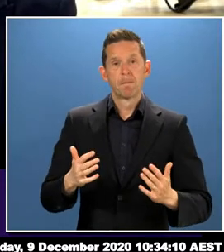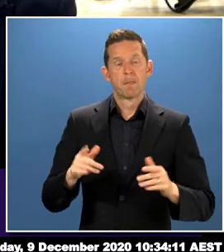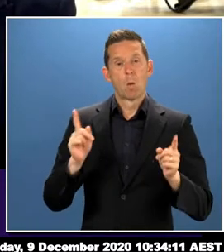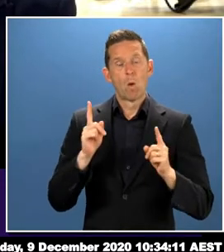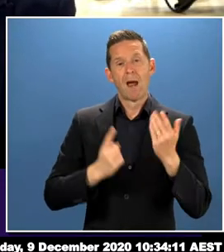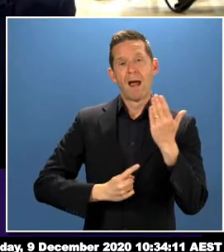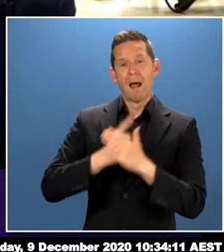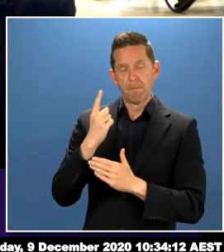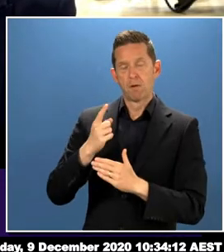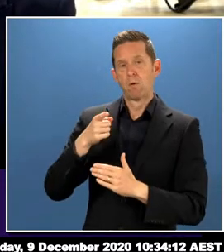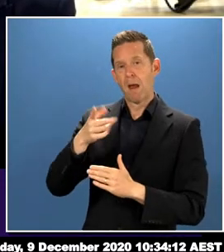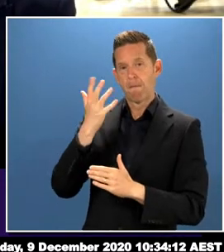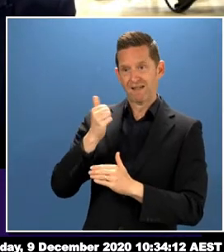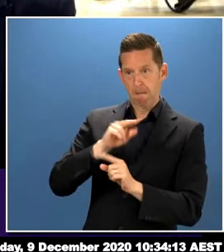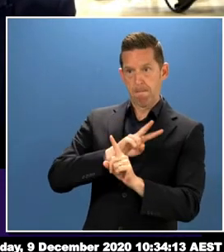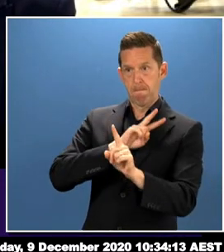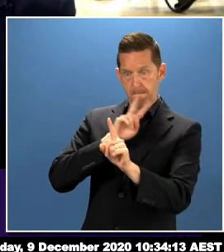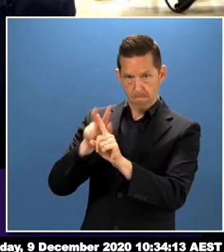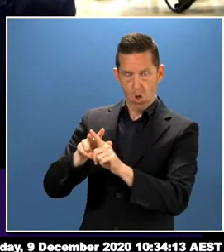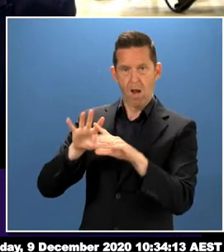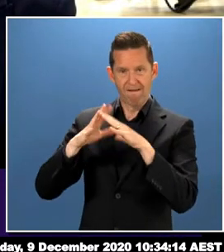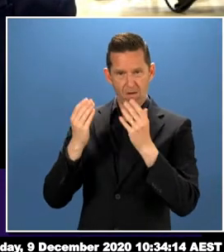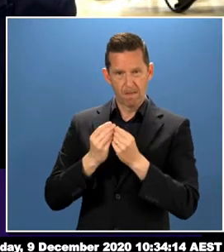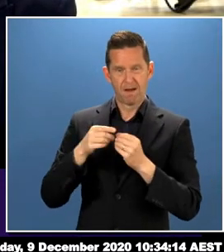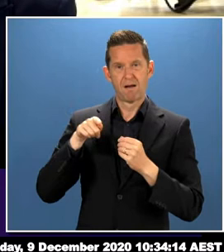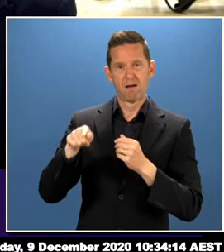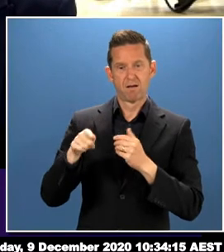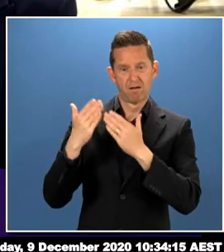applications were due and at the times they were doing all the interviews.